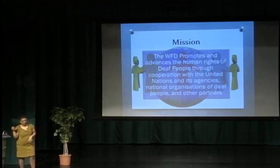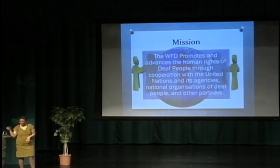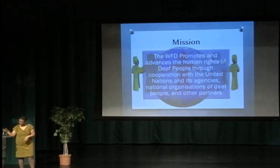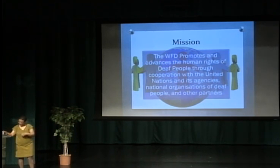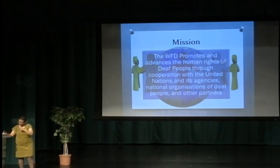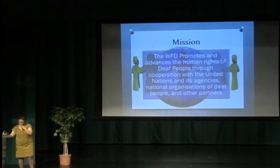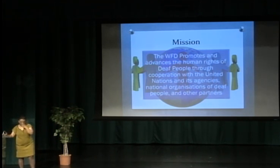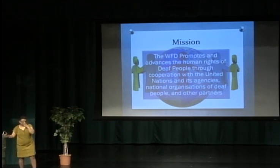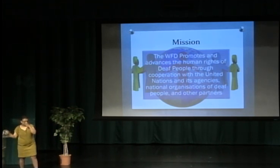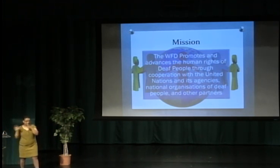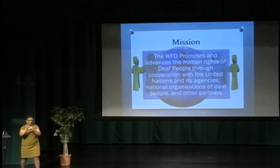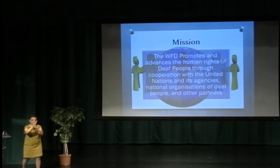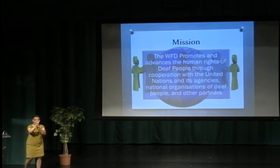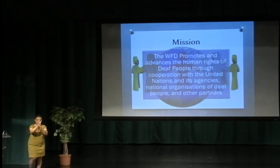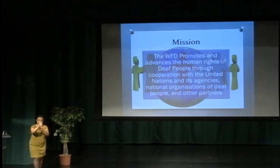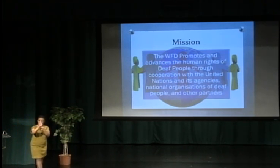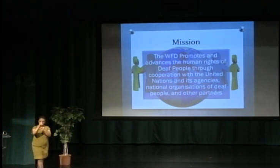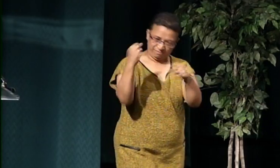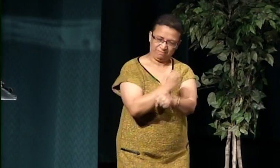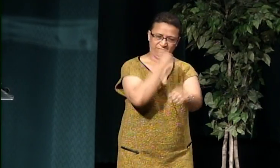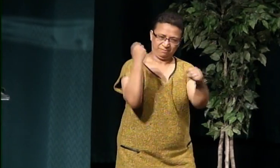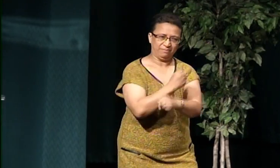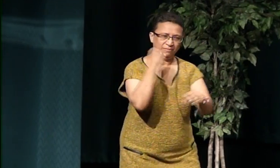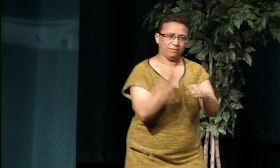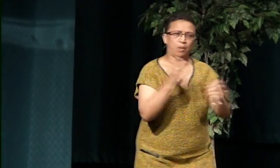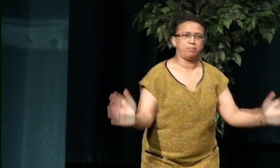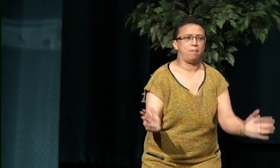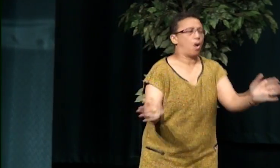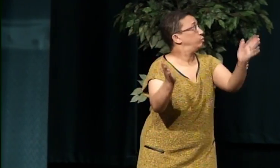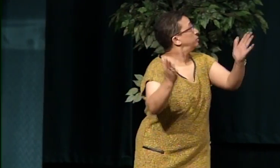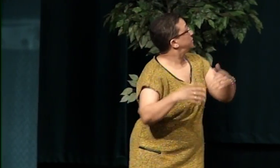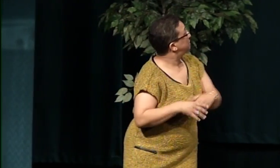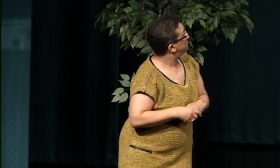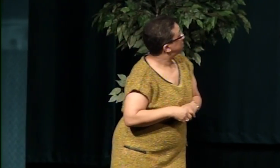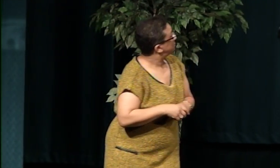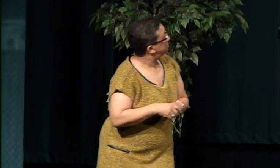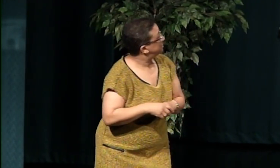A real joining of all deaf people throughout the world.